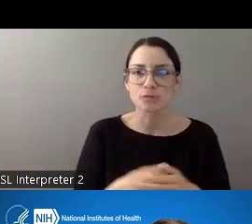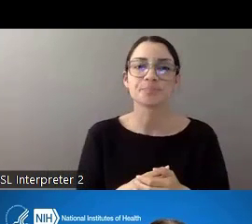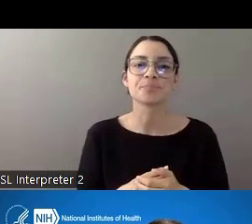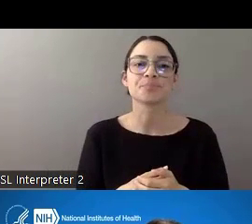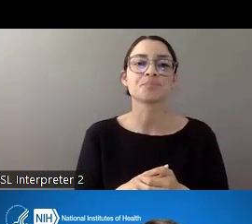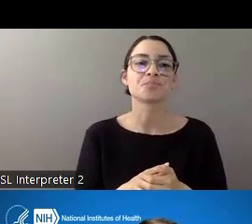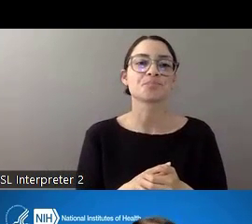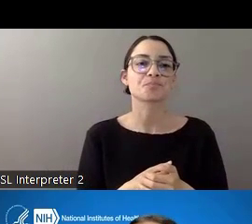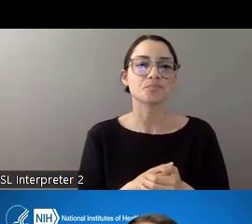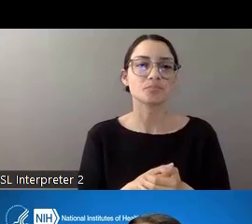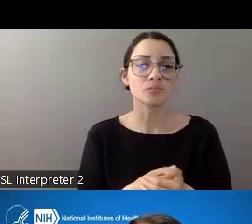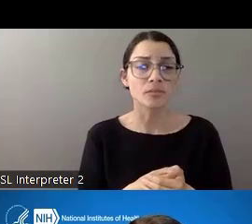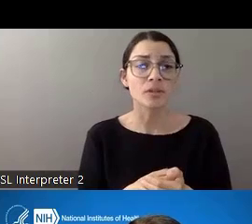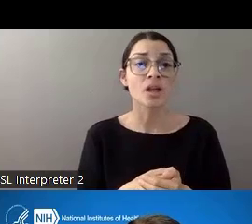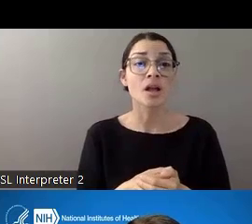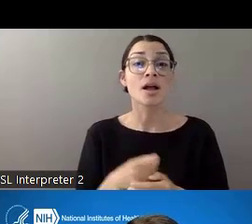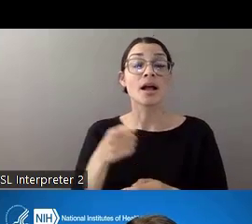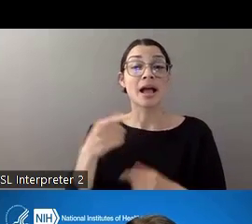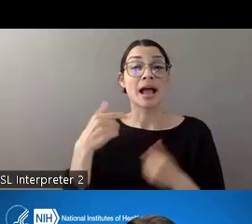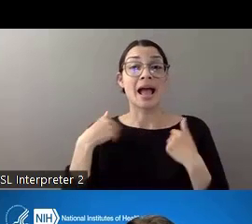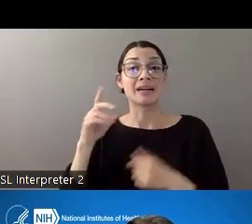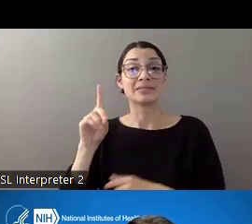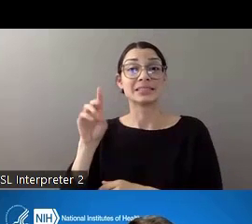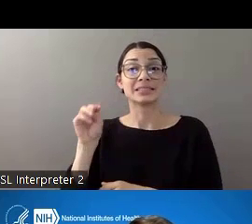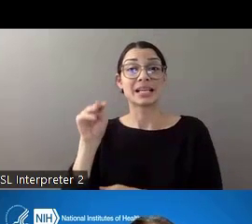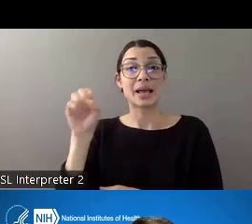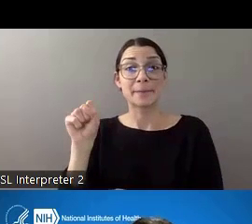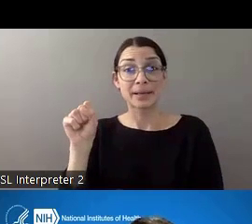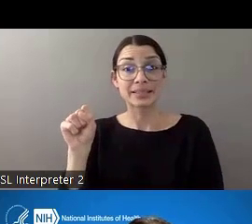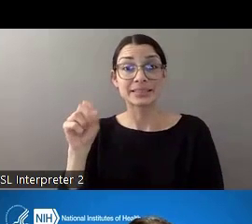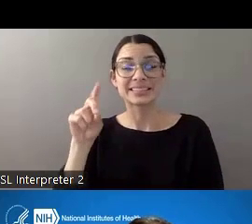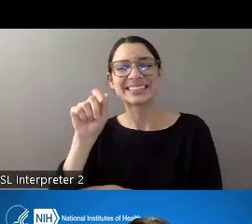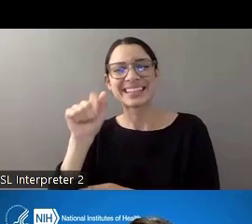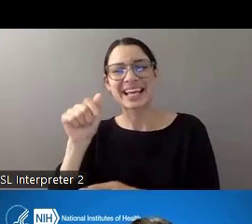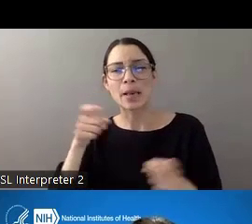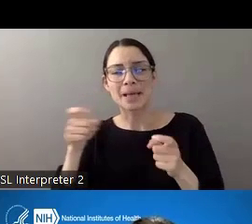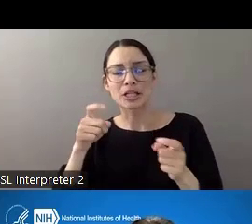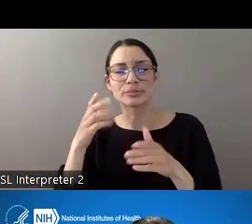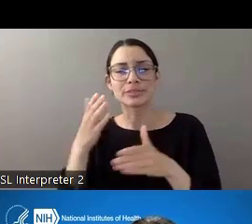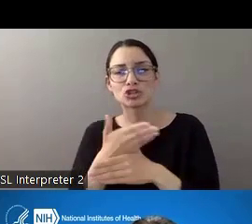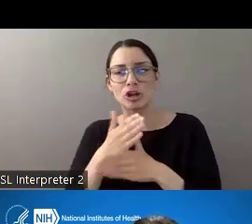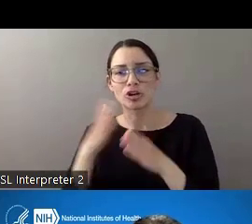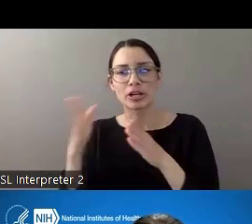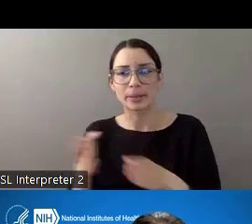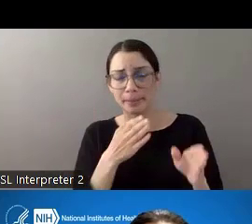Just because there's a DMS, data management and sharing plan, does not mean that you don't have to put in a resource sharing plan.